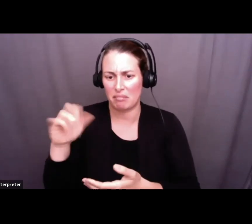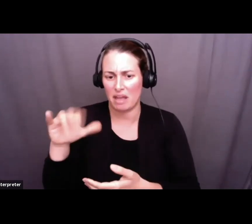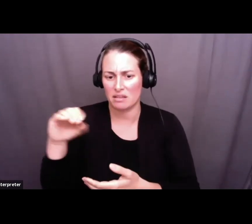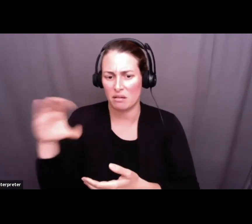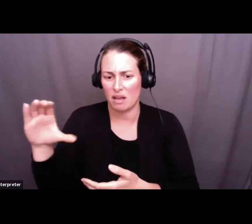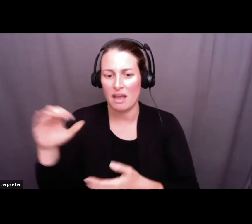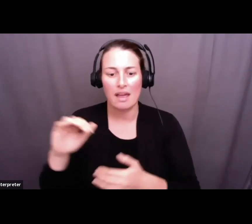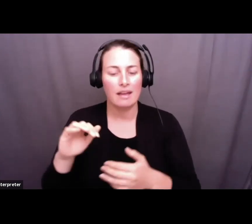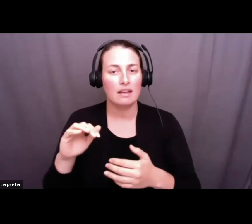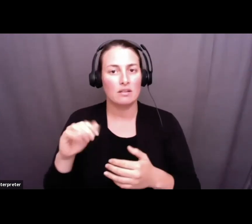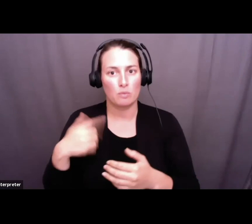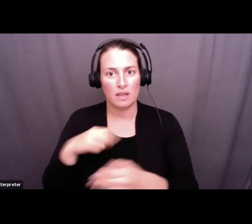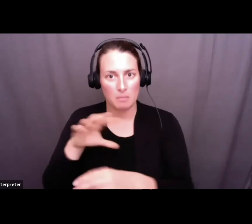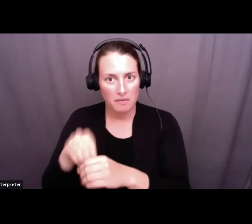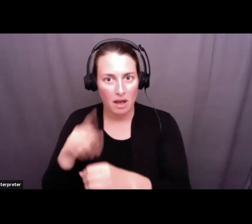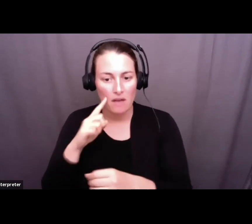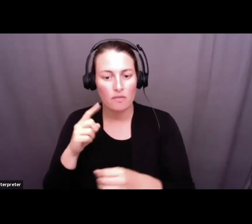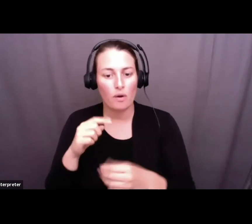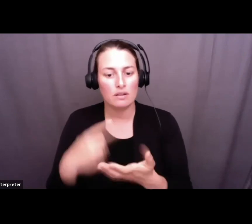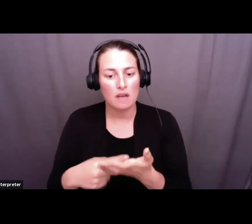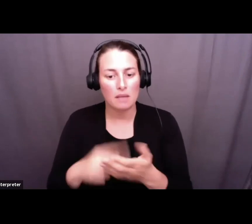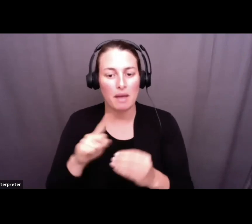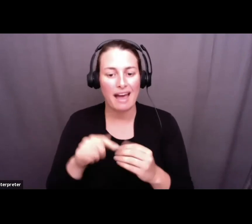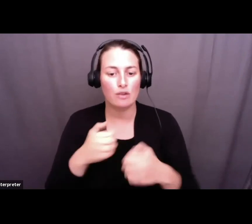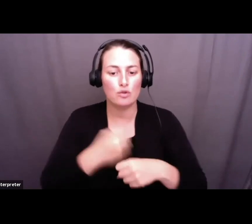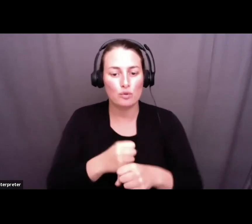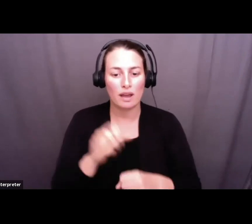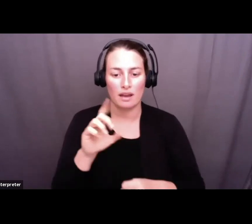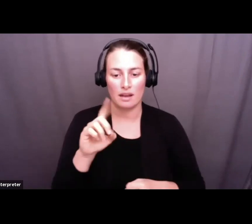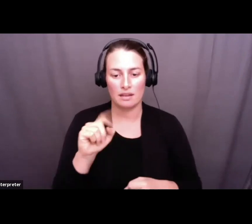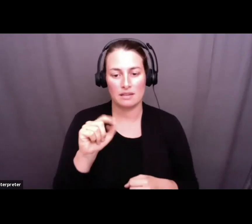can use them? That’s a really important question, and NEI shouldn’t be paying three